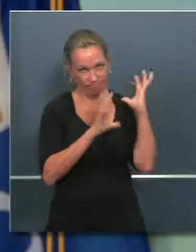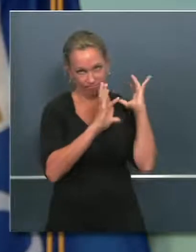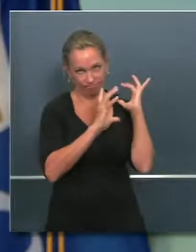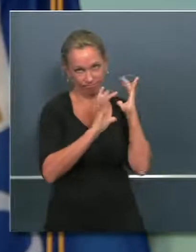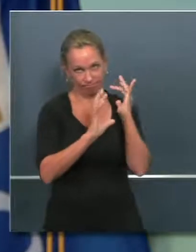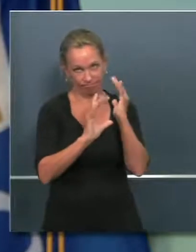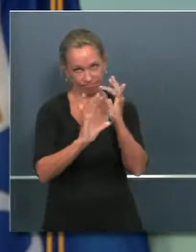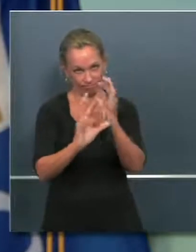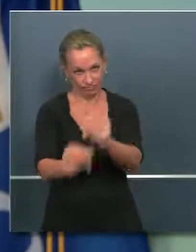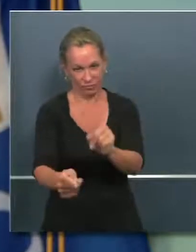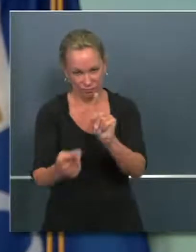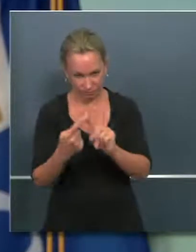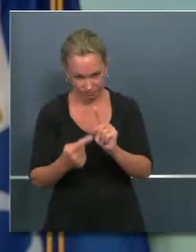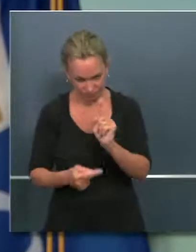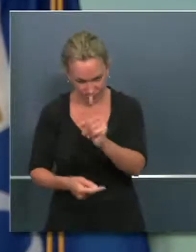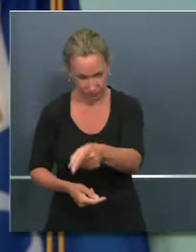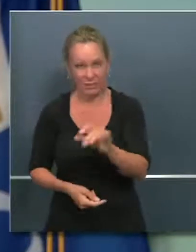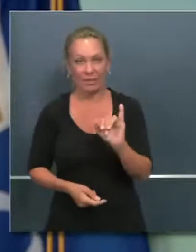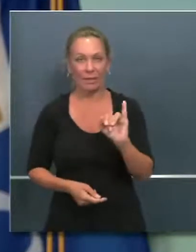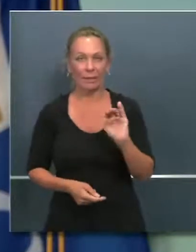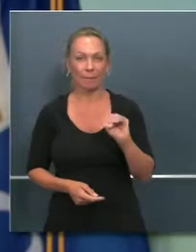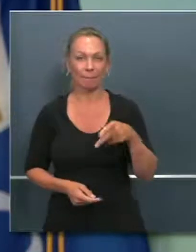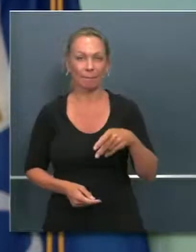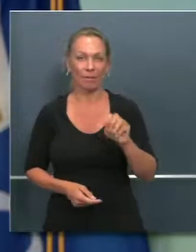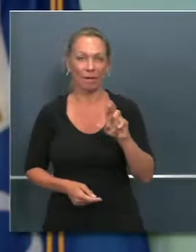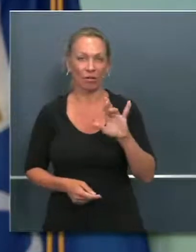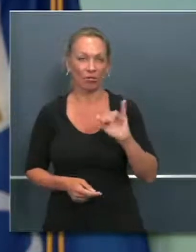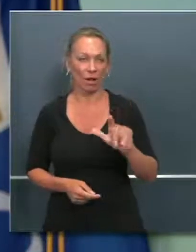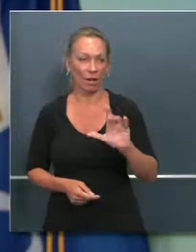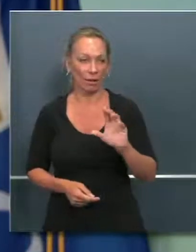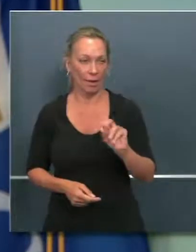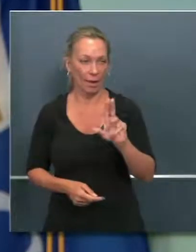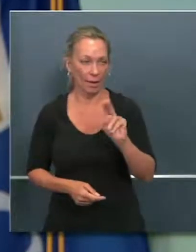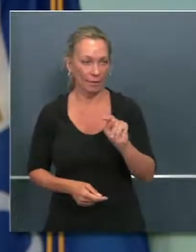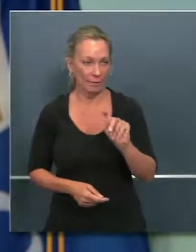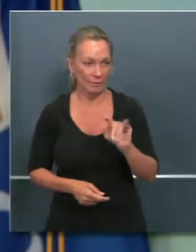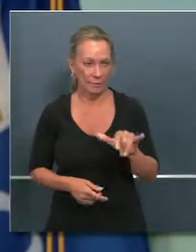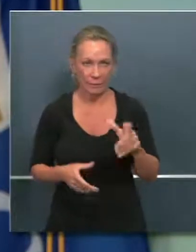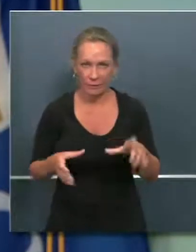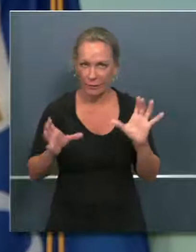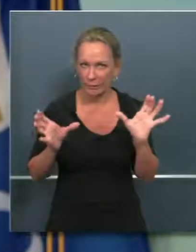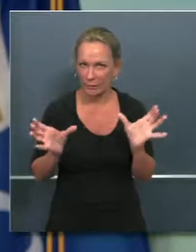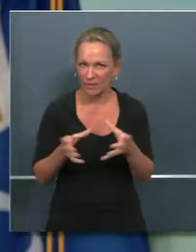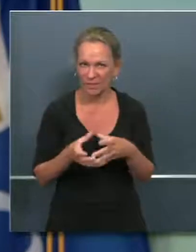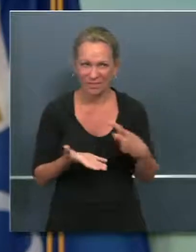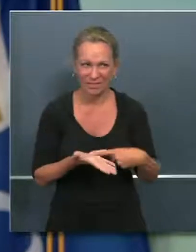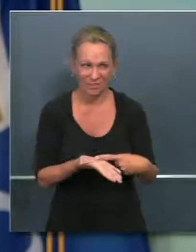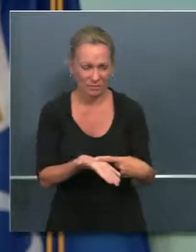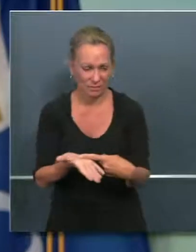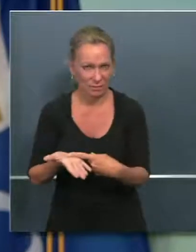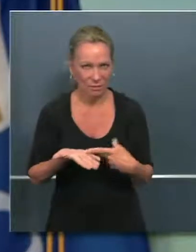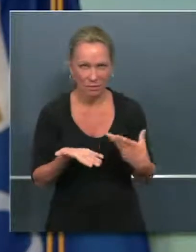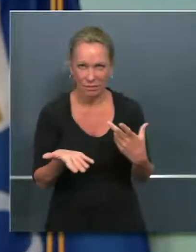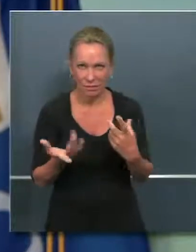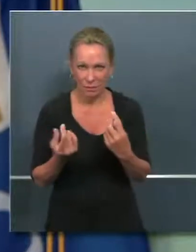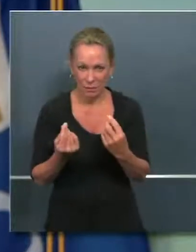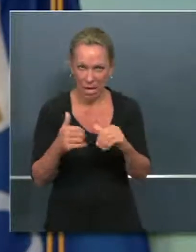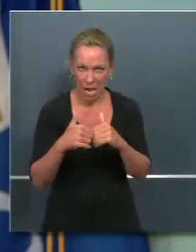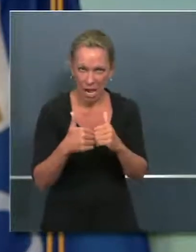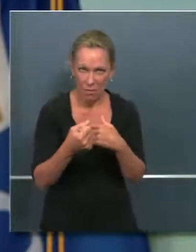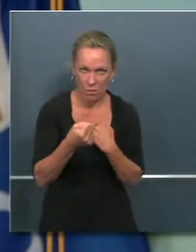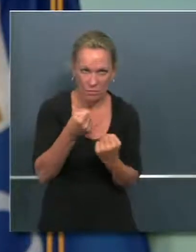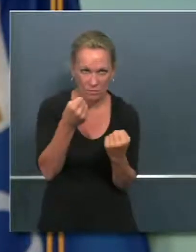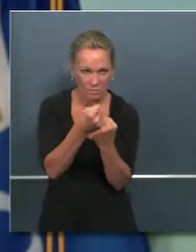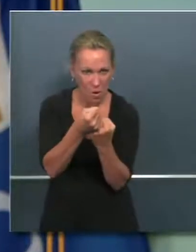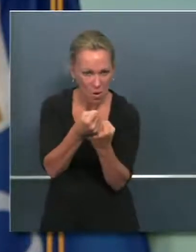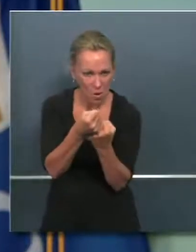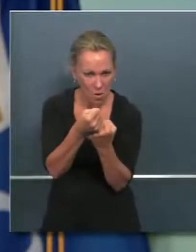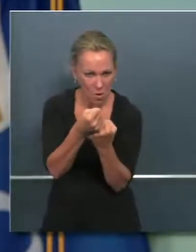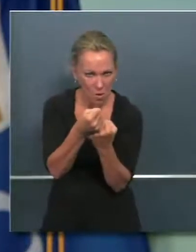and to only reinforce our support to address the conditions in the county we encouraged the county